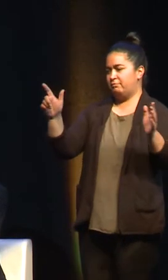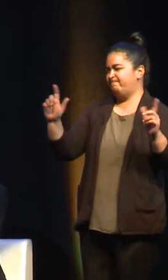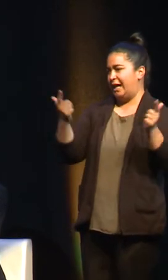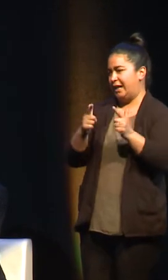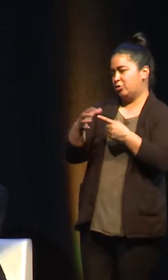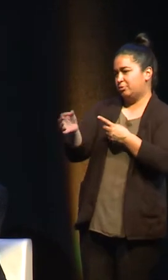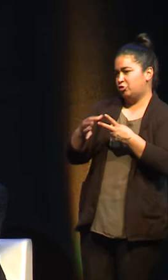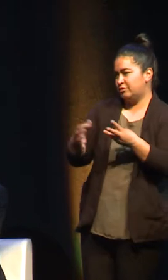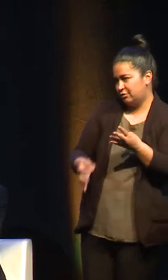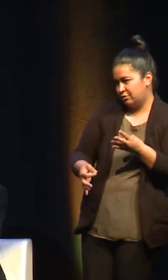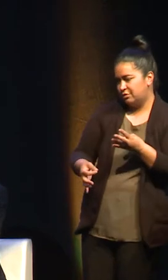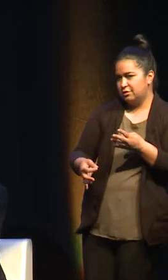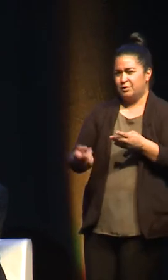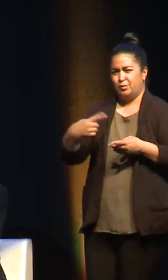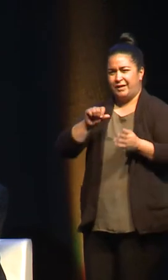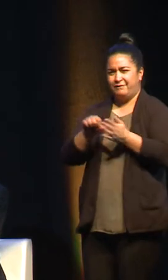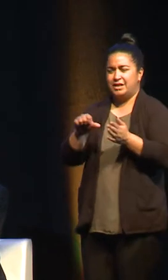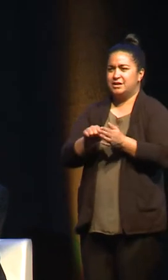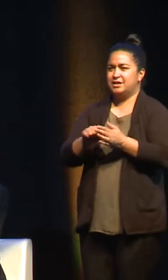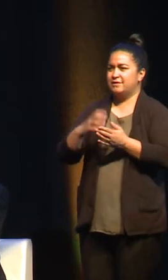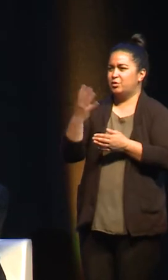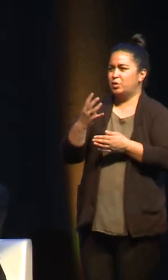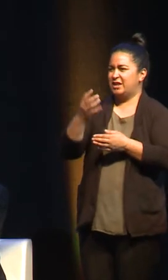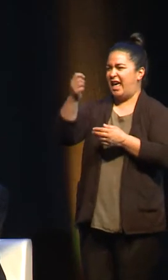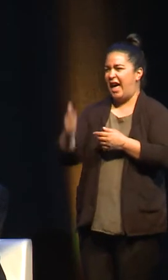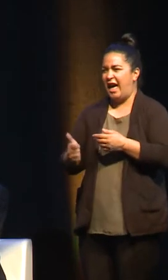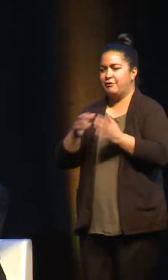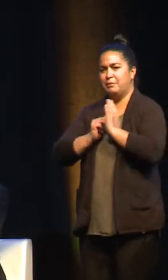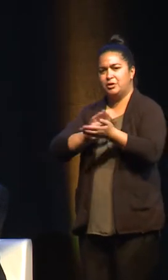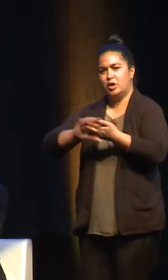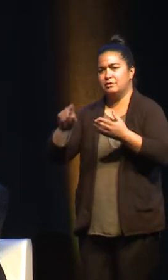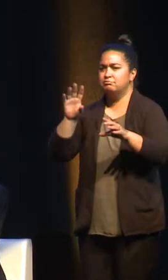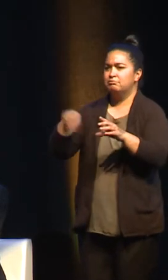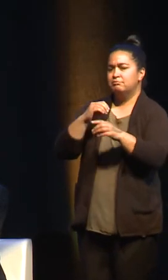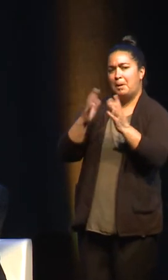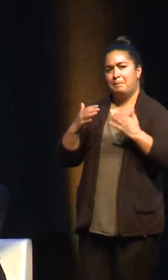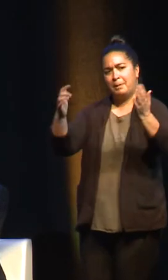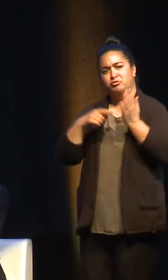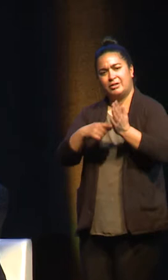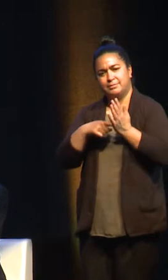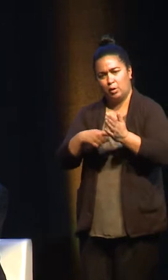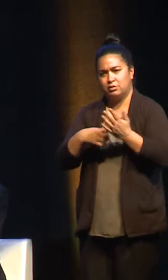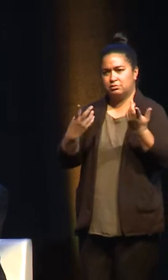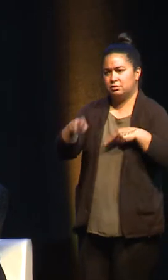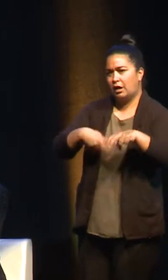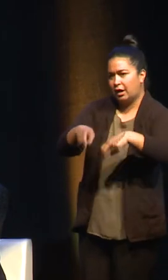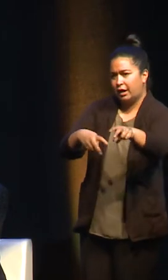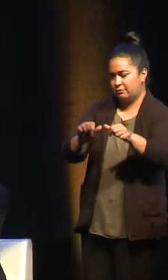you know we're investing 14 and a half billion dollars and rapid transit and light rail and buses and cycling and all that kind of stuff over the next 10 years to help. But that's